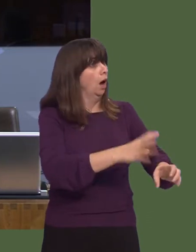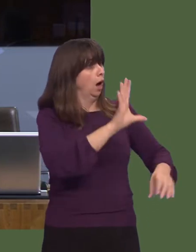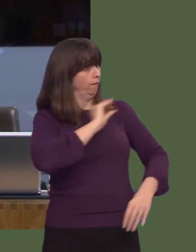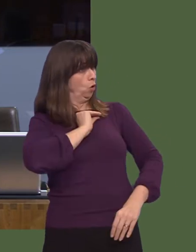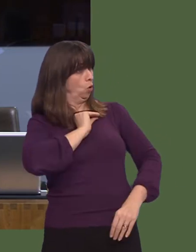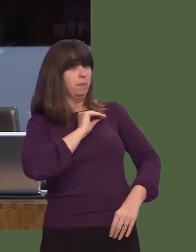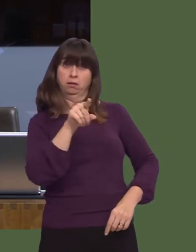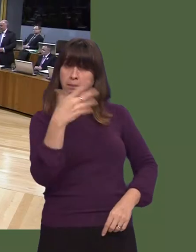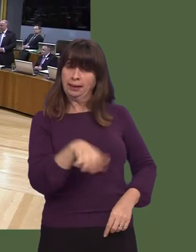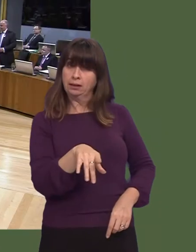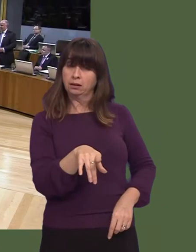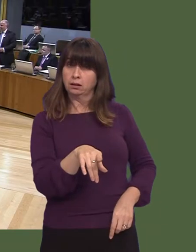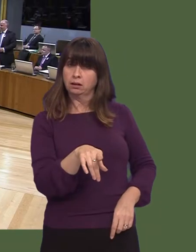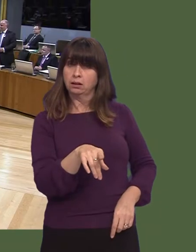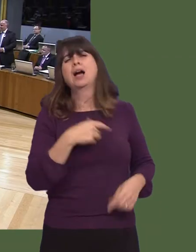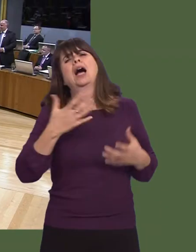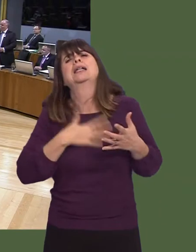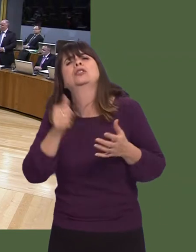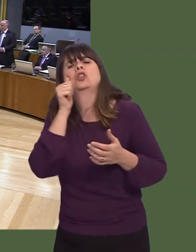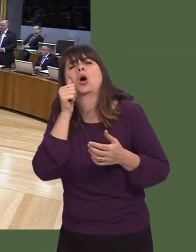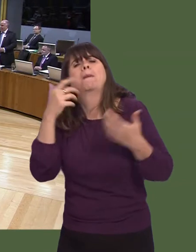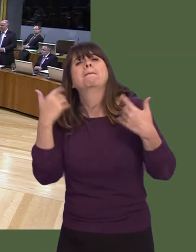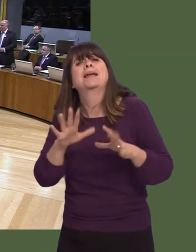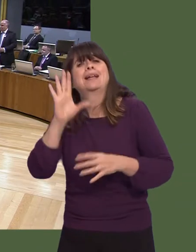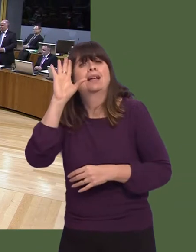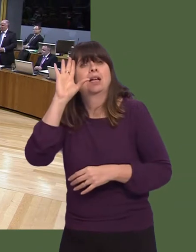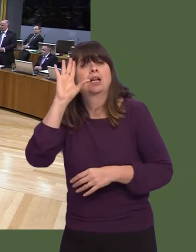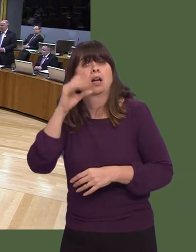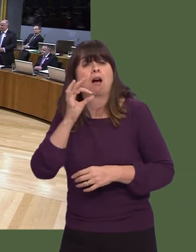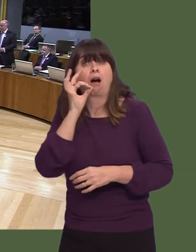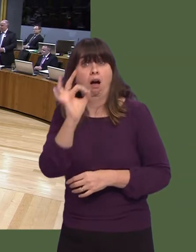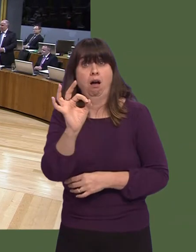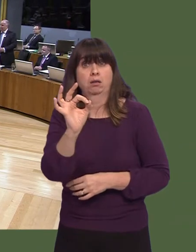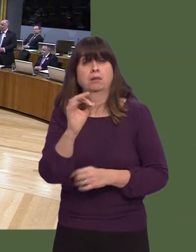So, I'm just trying to get crystal clear in my own mind: were allegations related to bullying